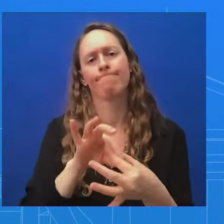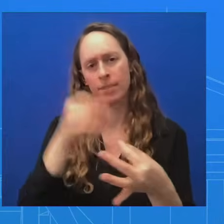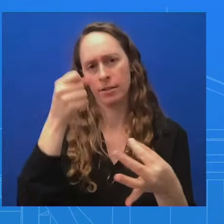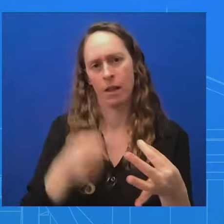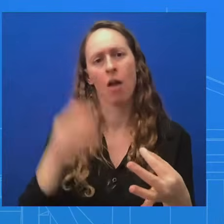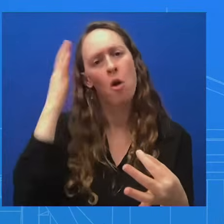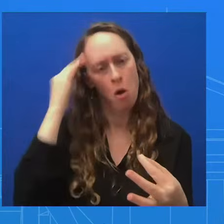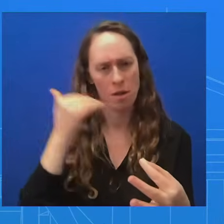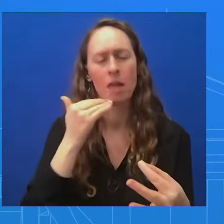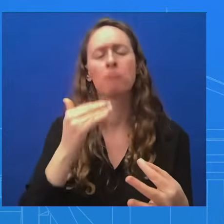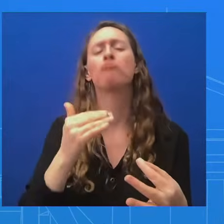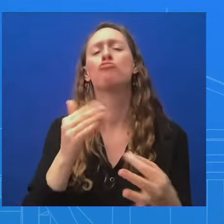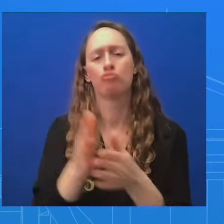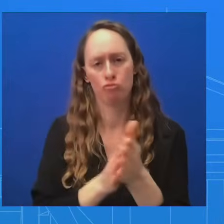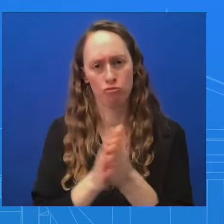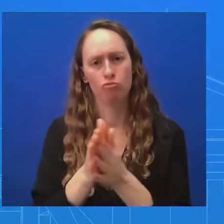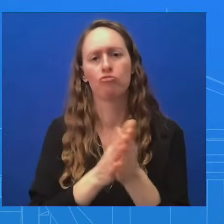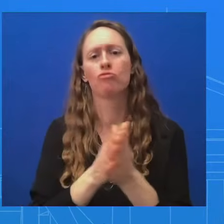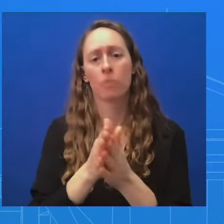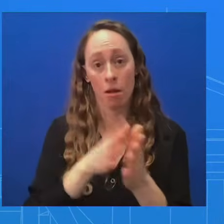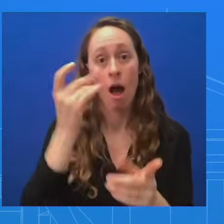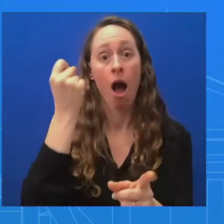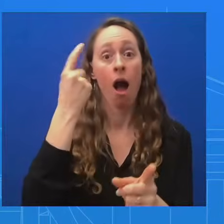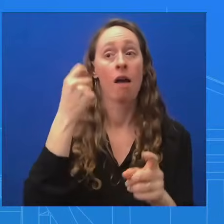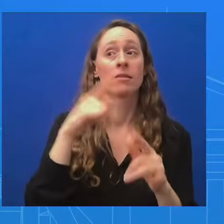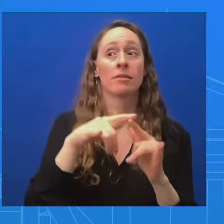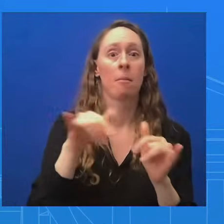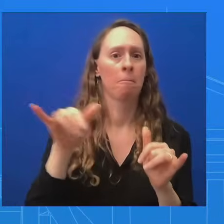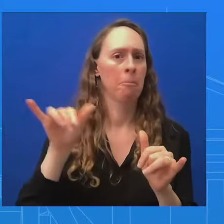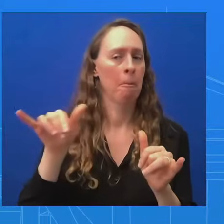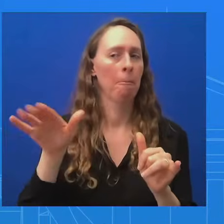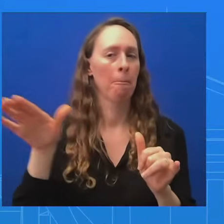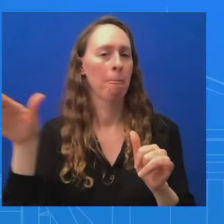As you know, the North Korea and Russia's foreign ministers